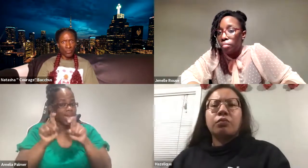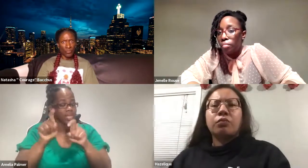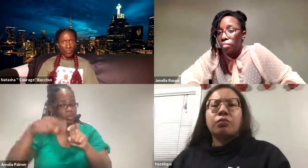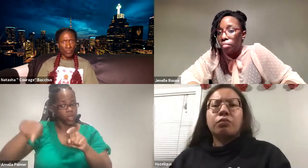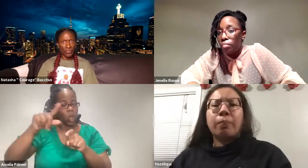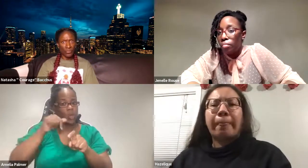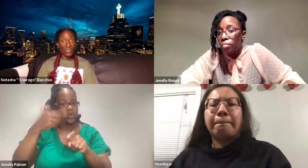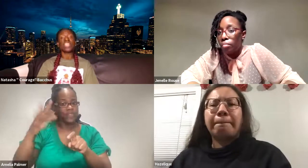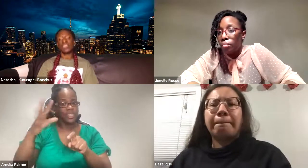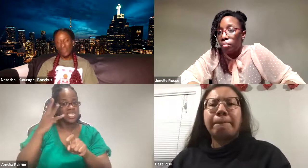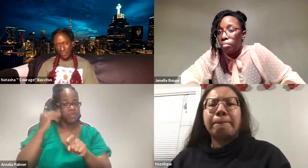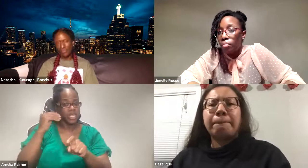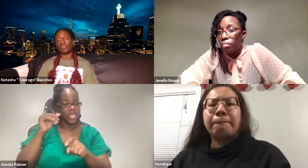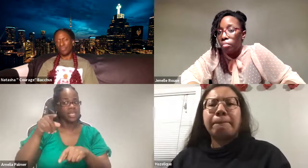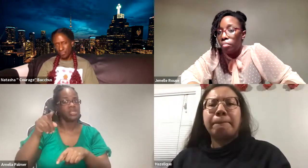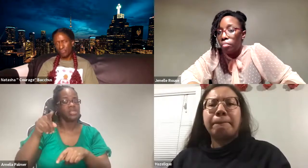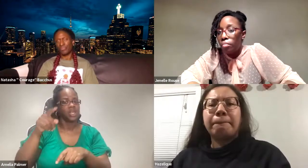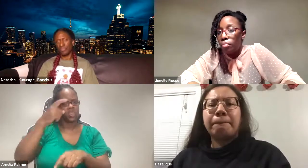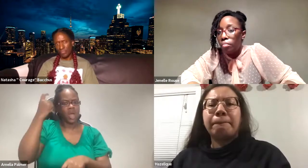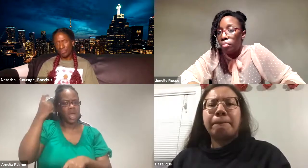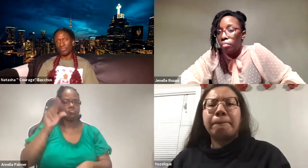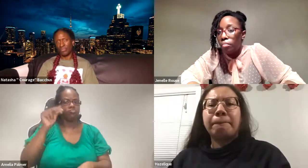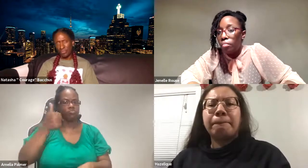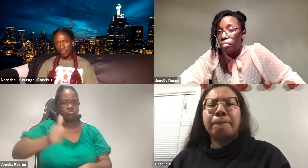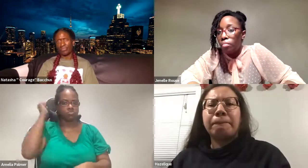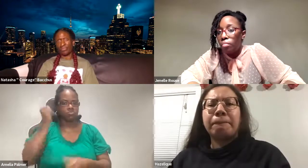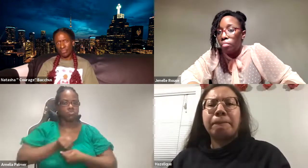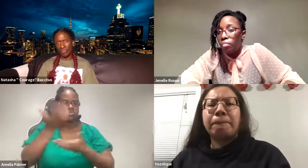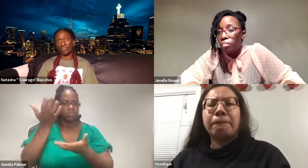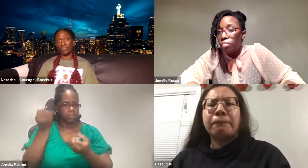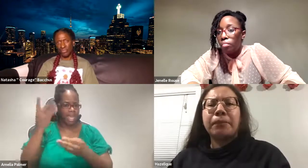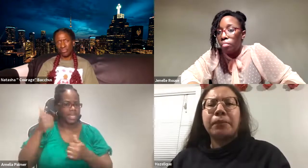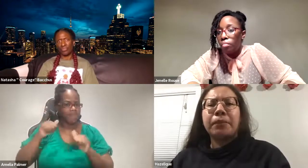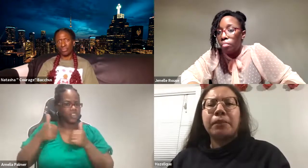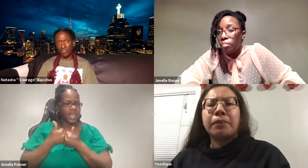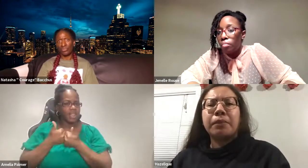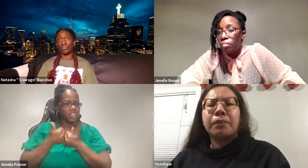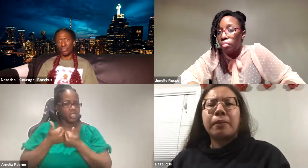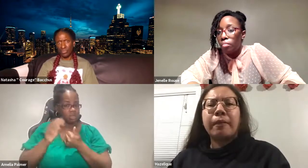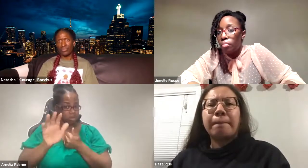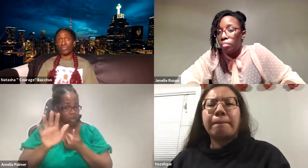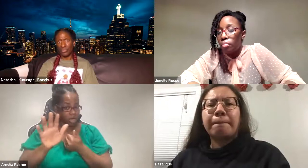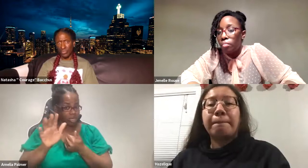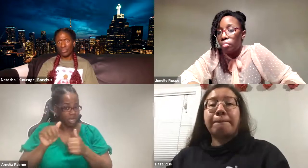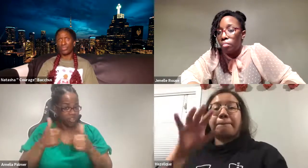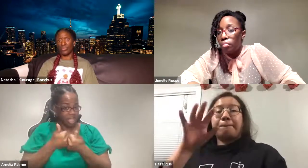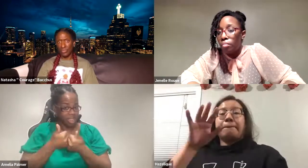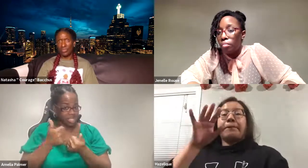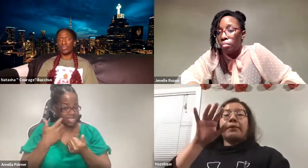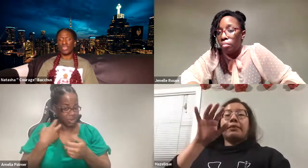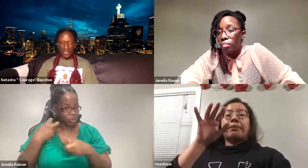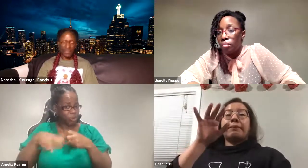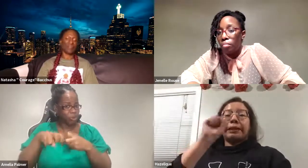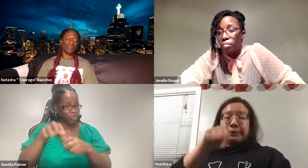amelia asking, dominique do you have a challenge sometimes asking indigenous